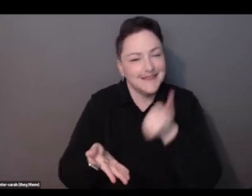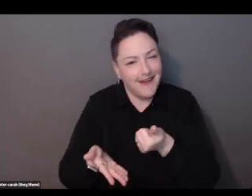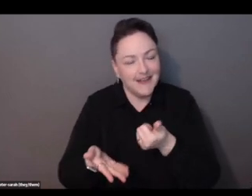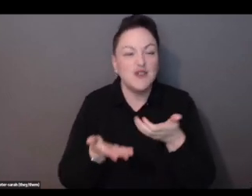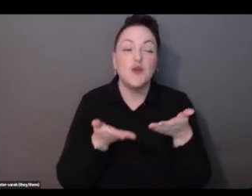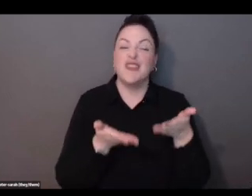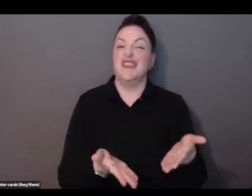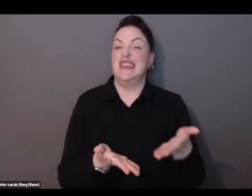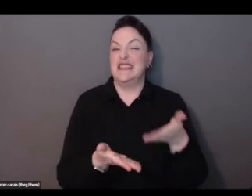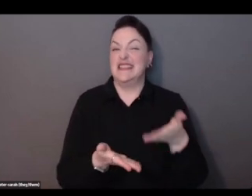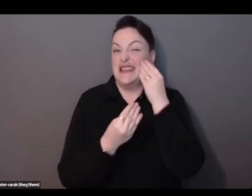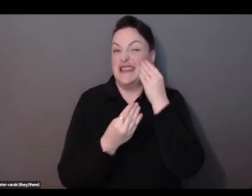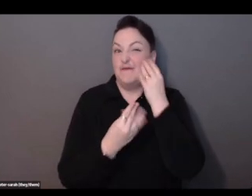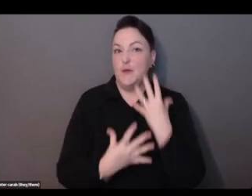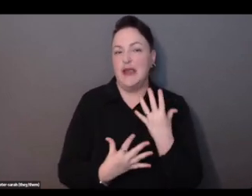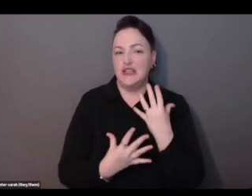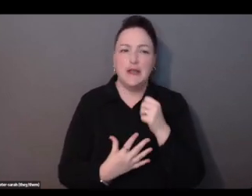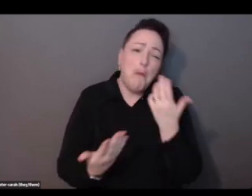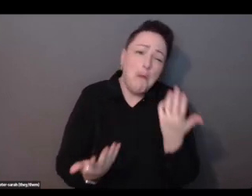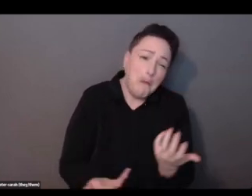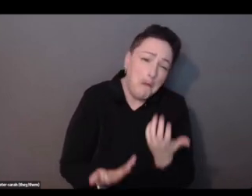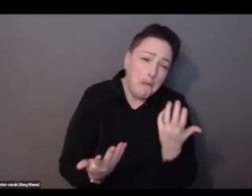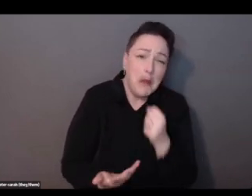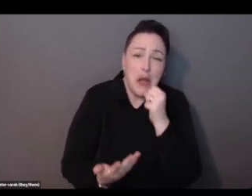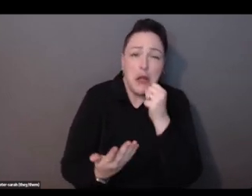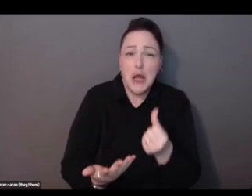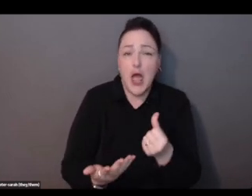but if we switch over to the table view,